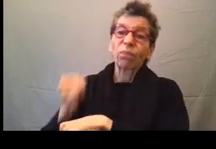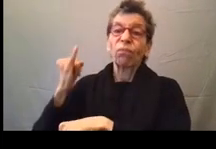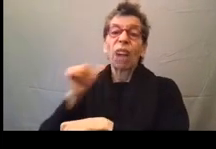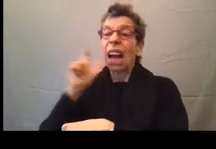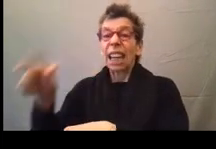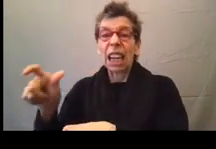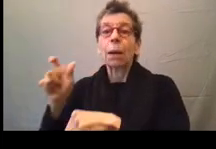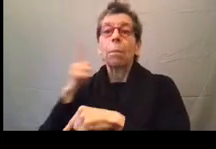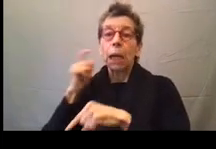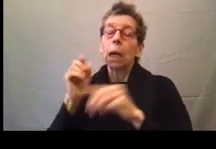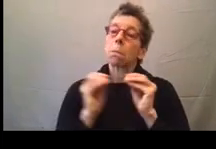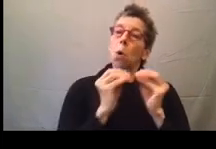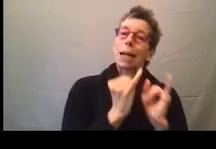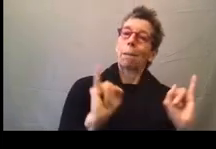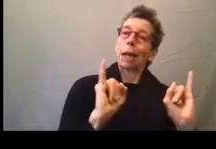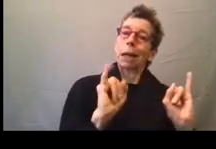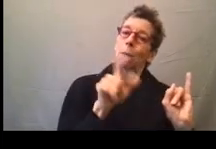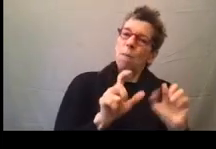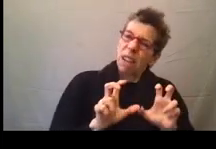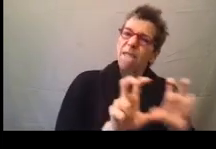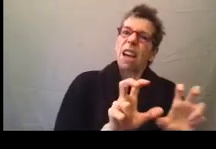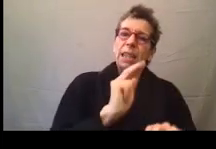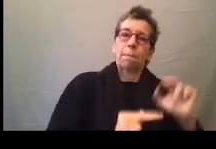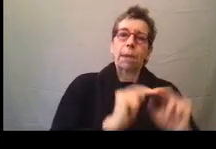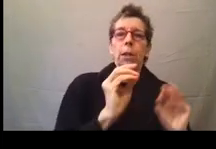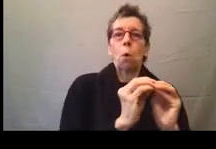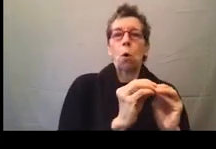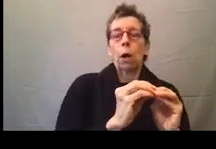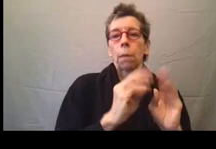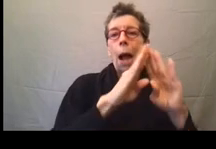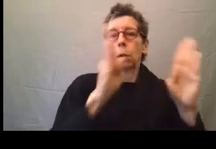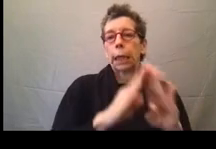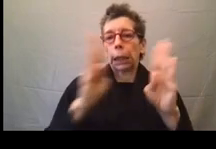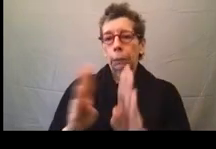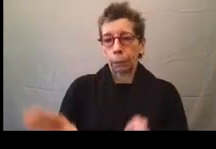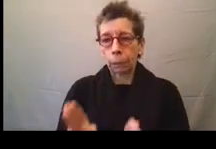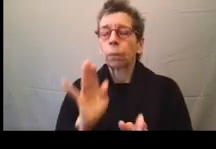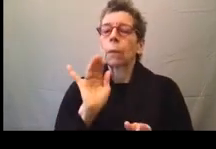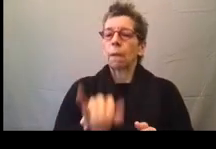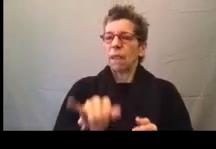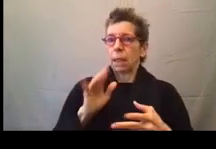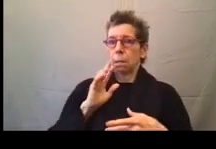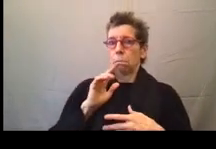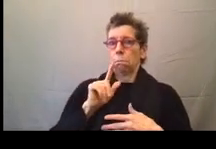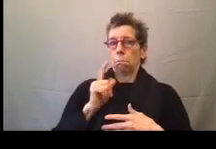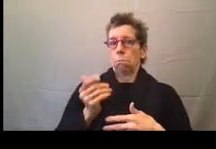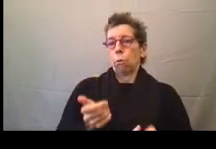an investment in housing. And this proposal does just that. In AAPD's work around access